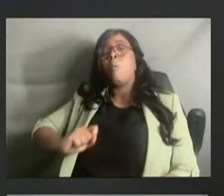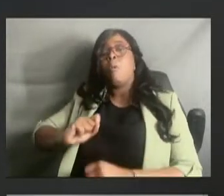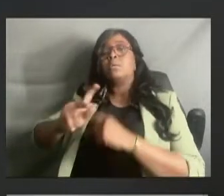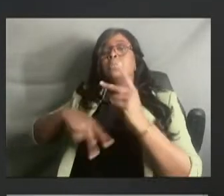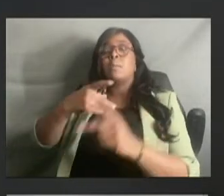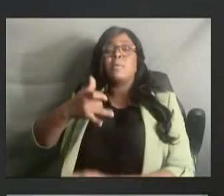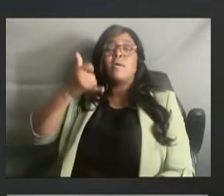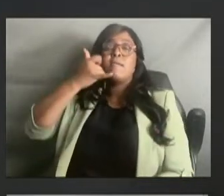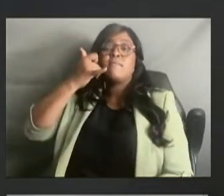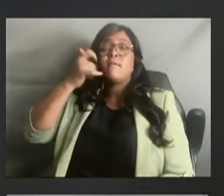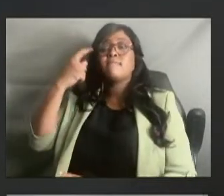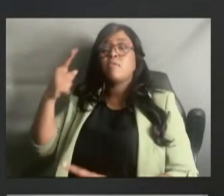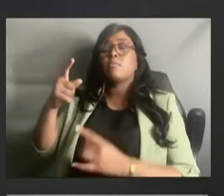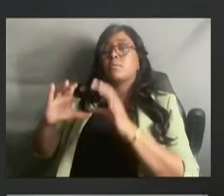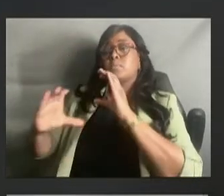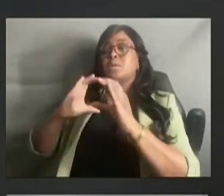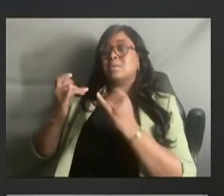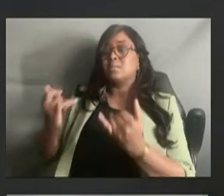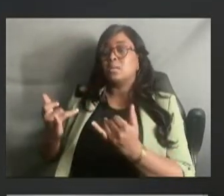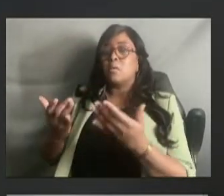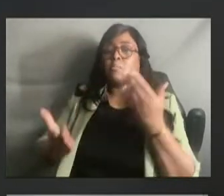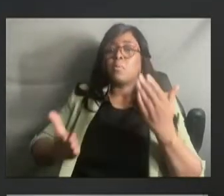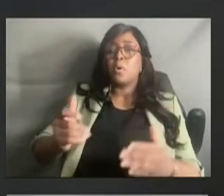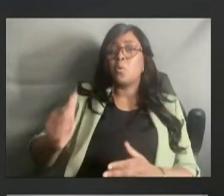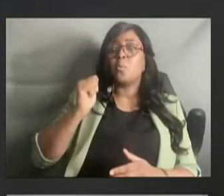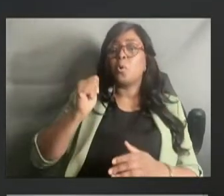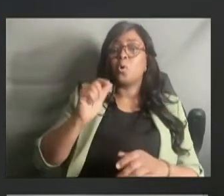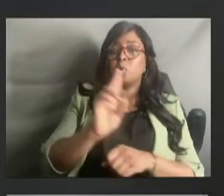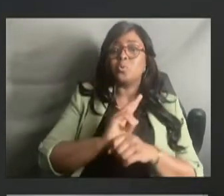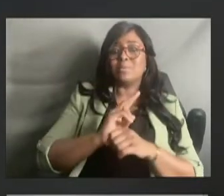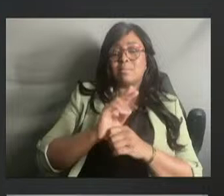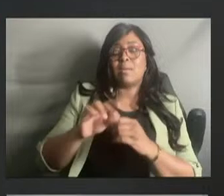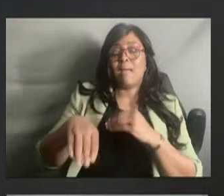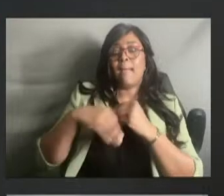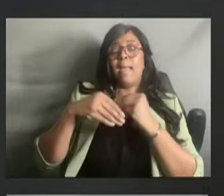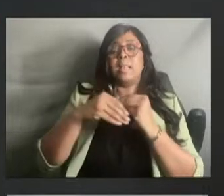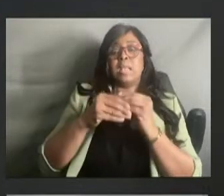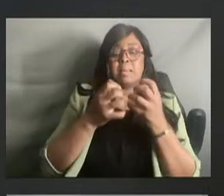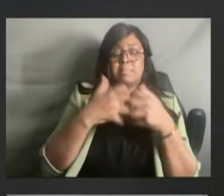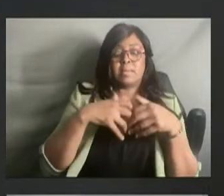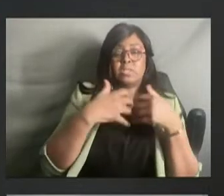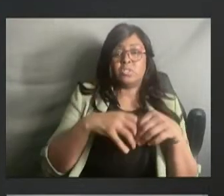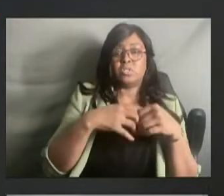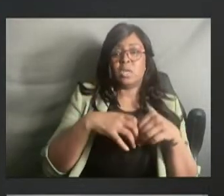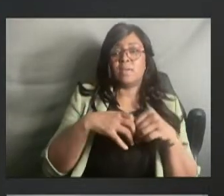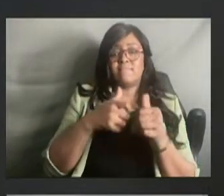We wouldn't use a rotary telephone to communicate today,